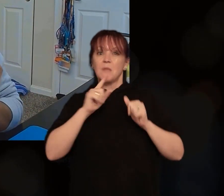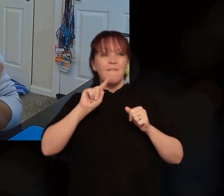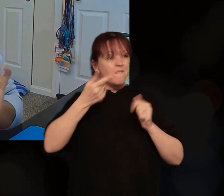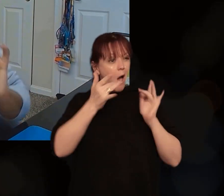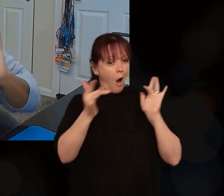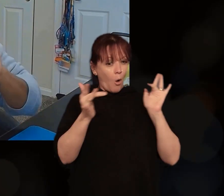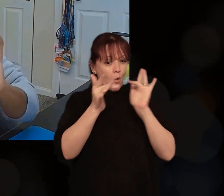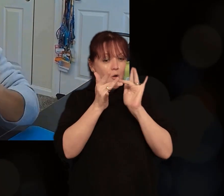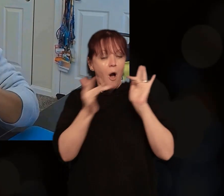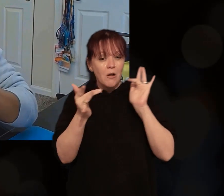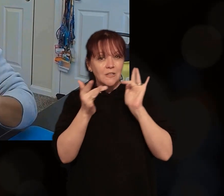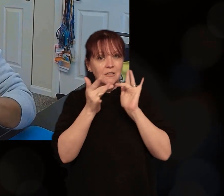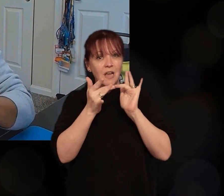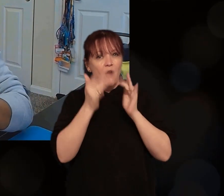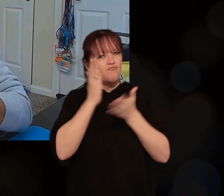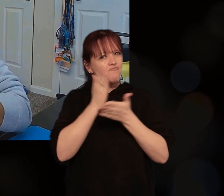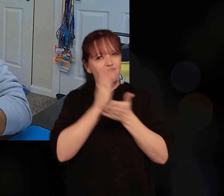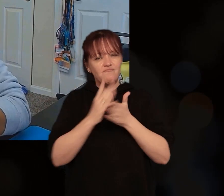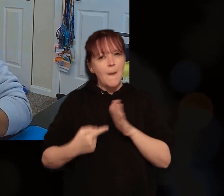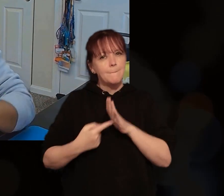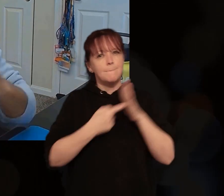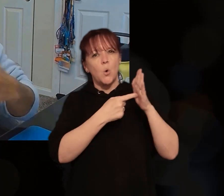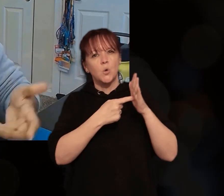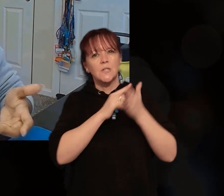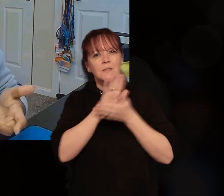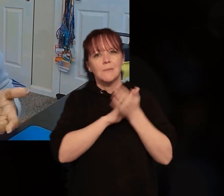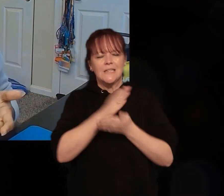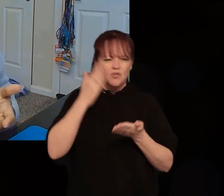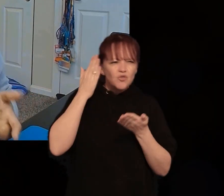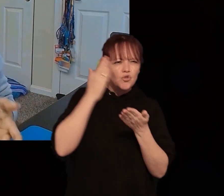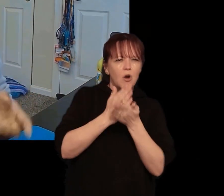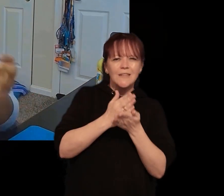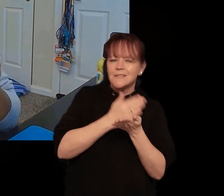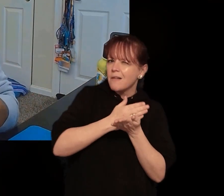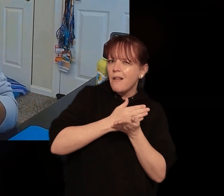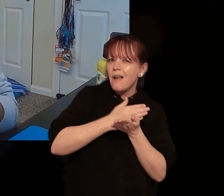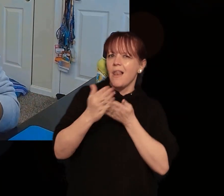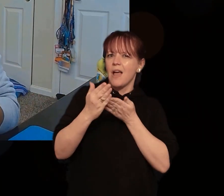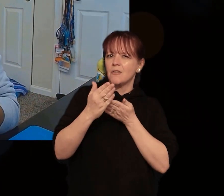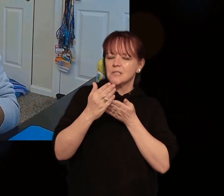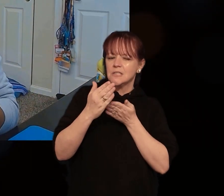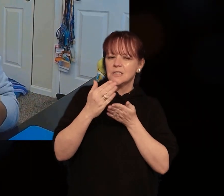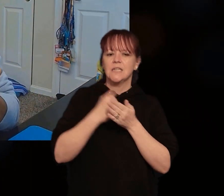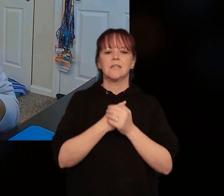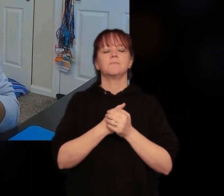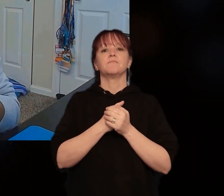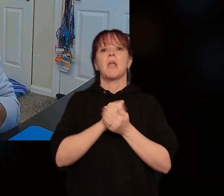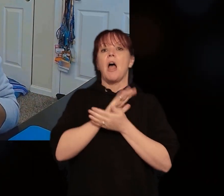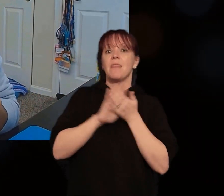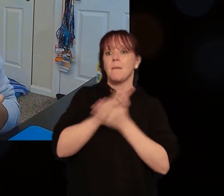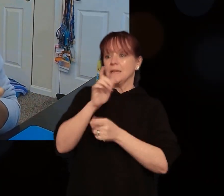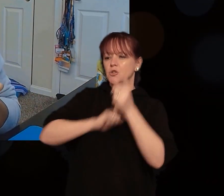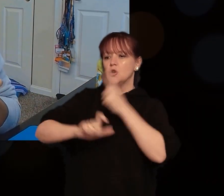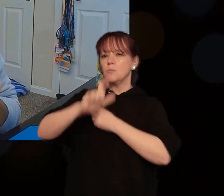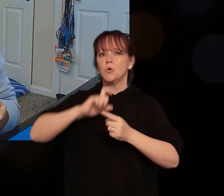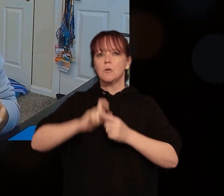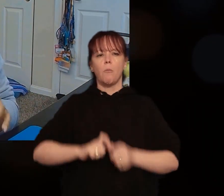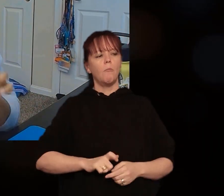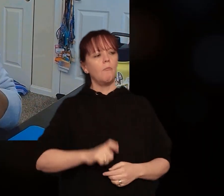and are vital for establishing trust and transparency, as well as building community and setting the tone for what the relationship between a brand